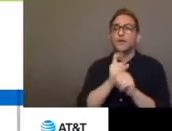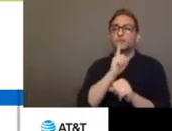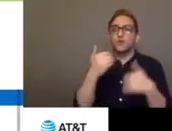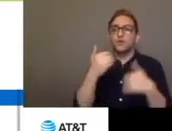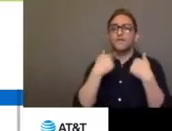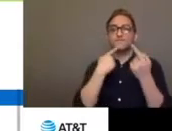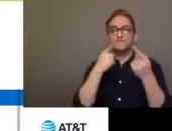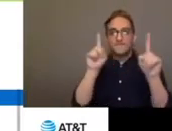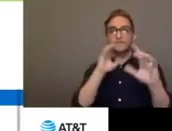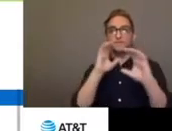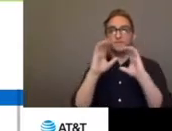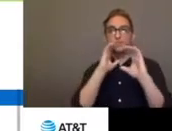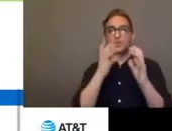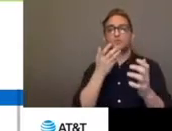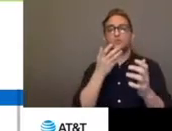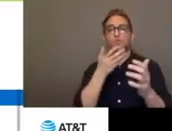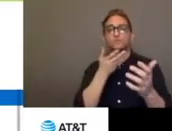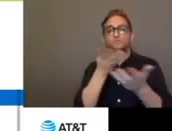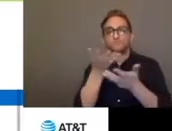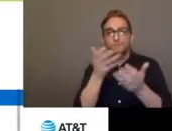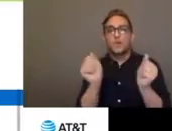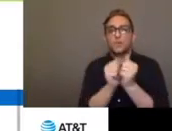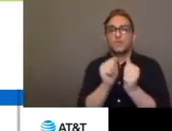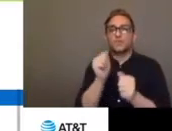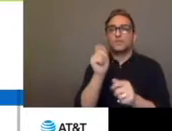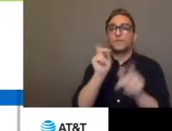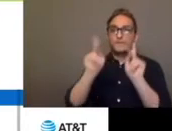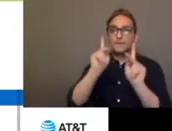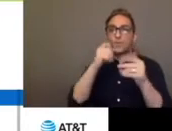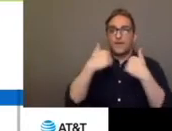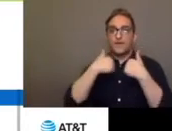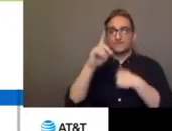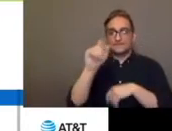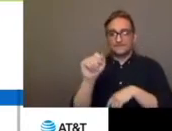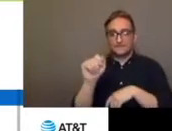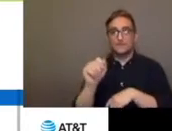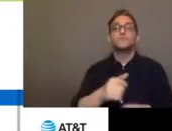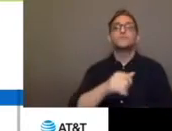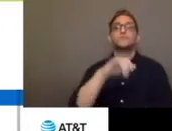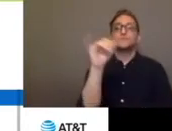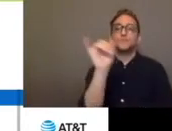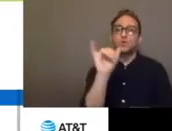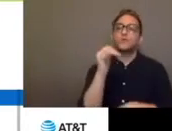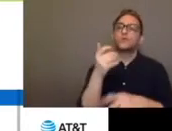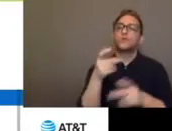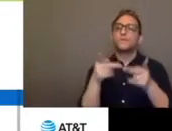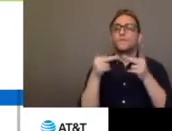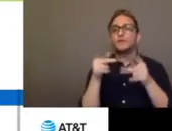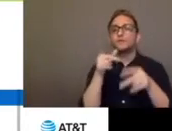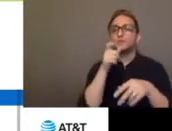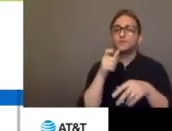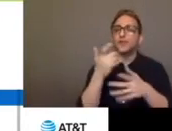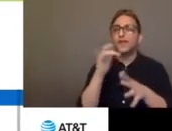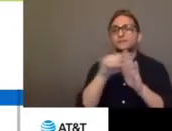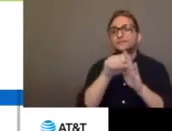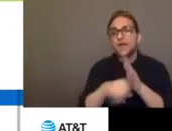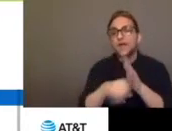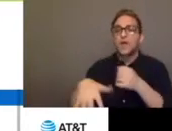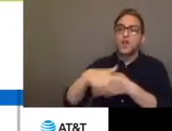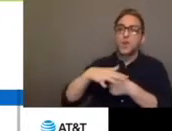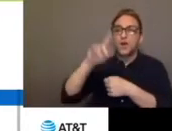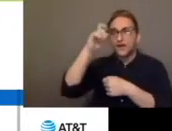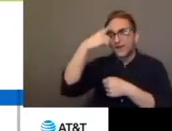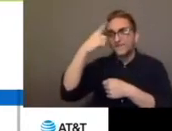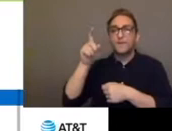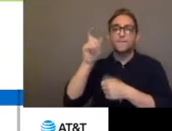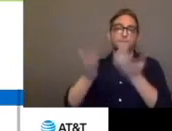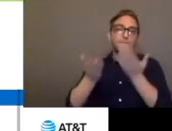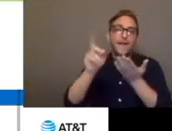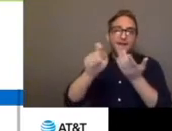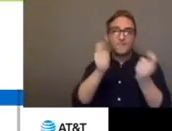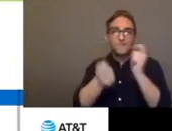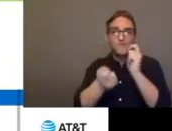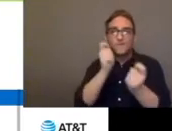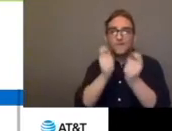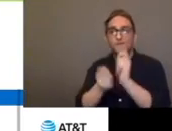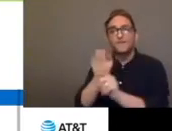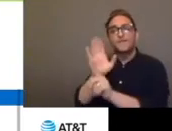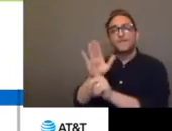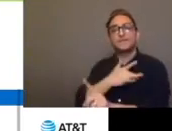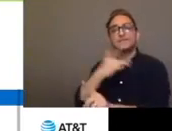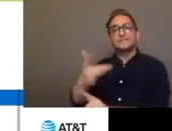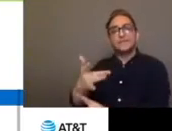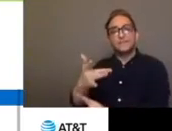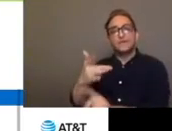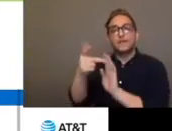disabilities and businesses and places may have to modify their typical practices to